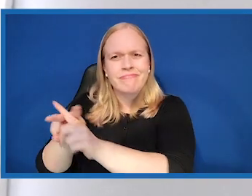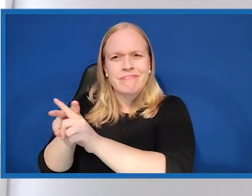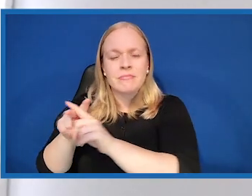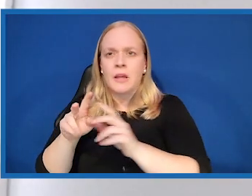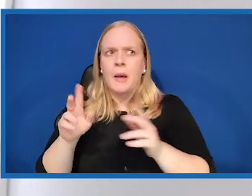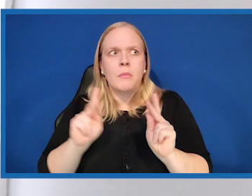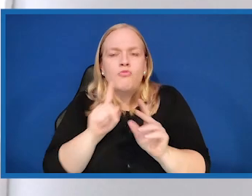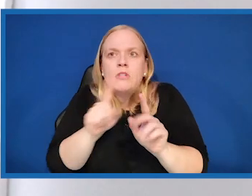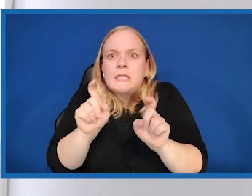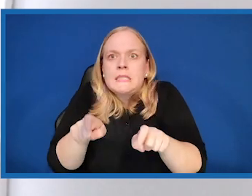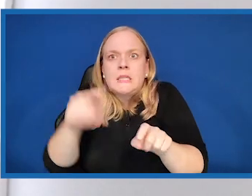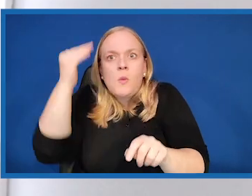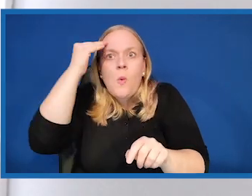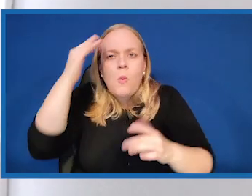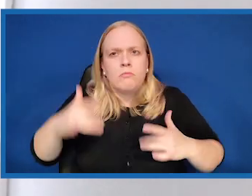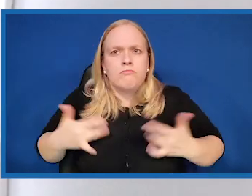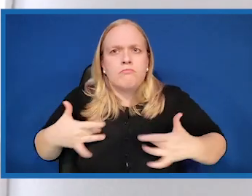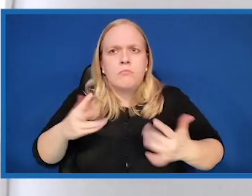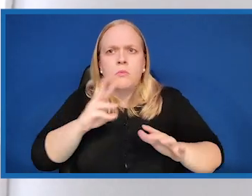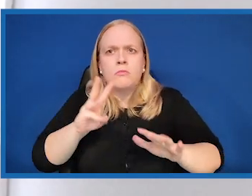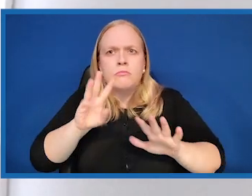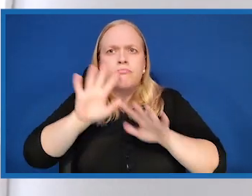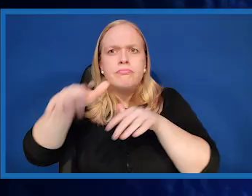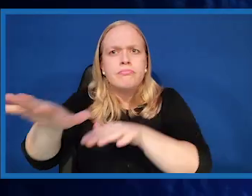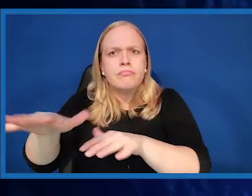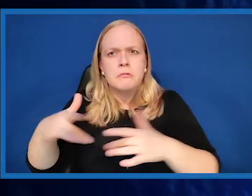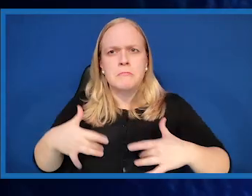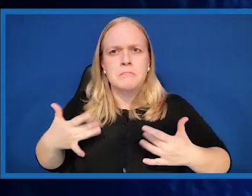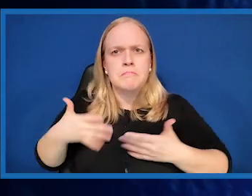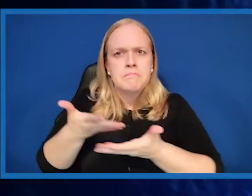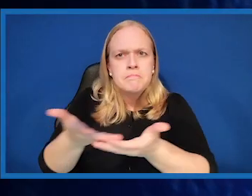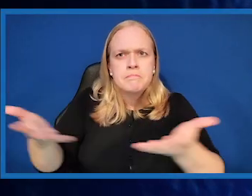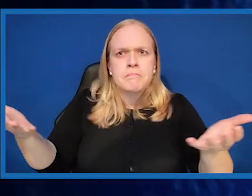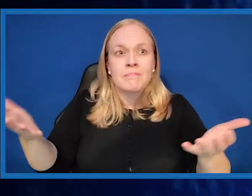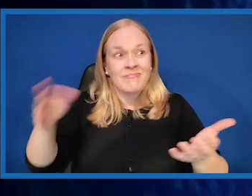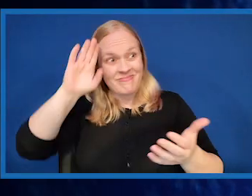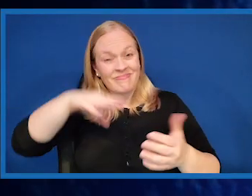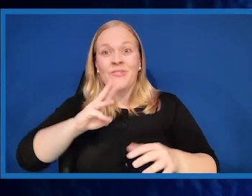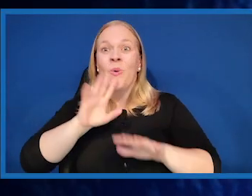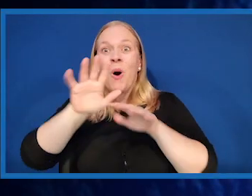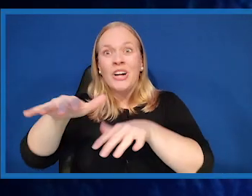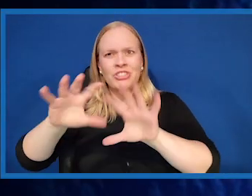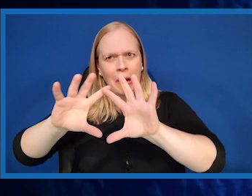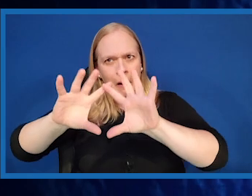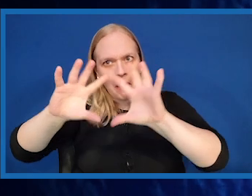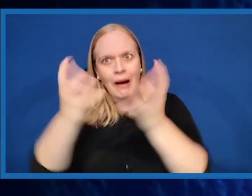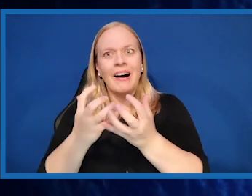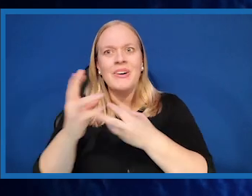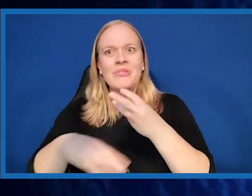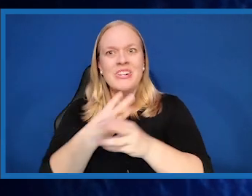ON-ON OUR OCEANS, WHICH, UH, YOU KNOW, SURROUND OUR EARTH, UH, FOR, UH, THE VAST MAJORITY